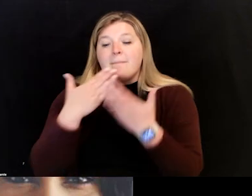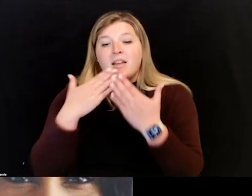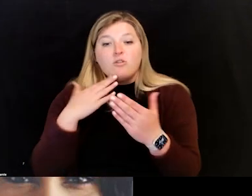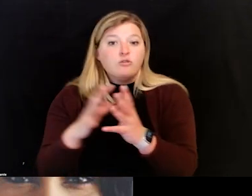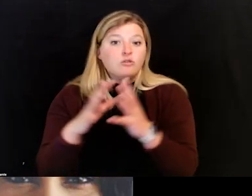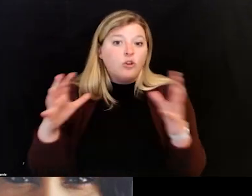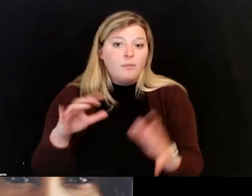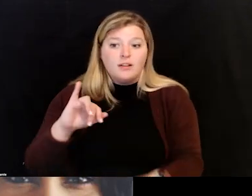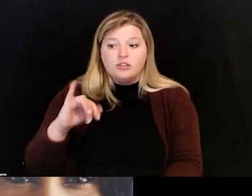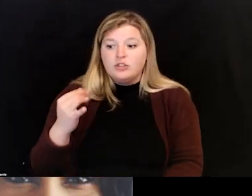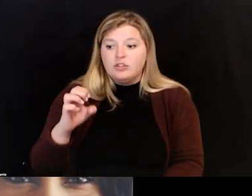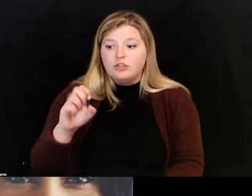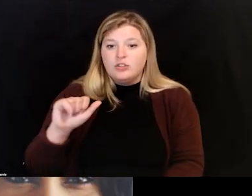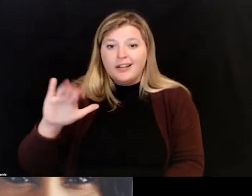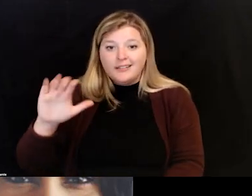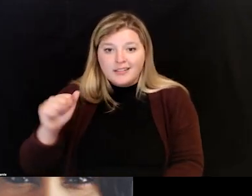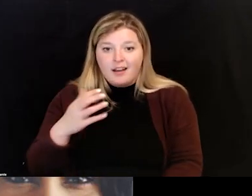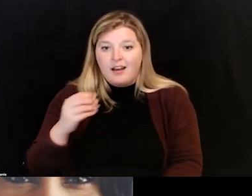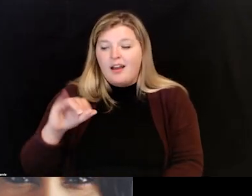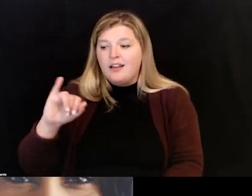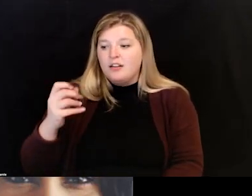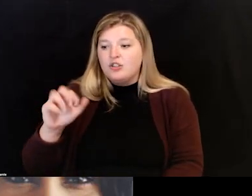for helping us celebrate Global Accessibility Awareness Day.